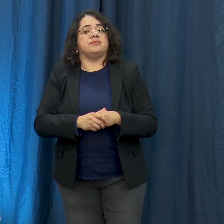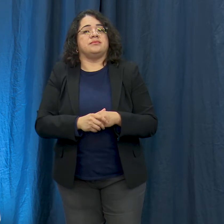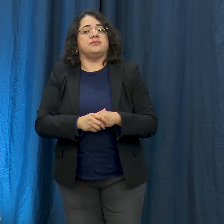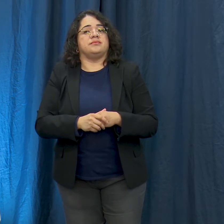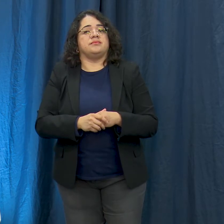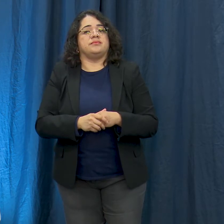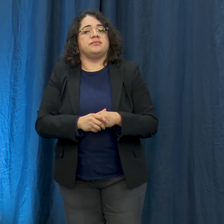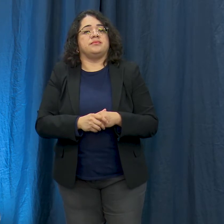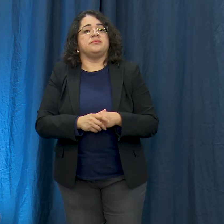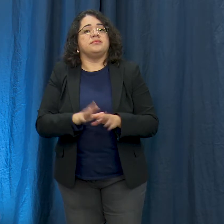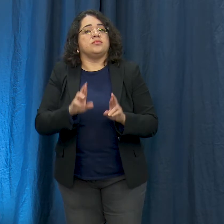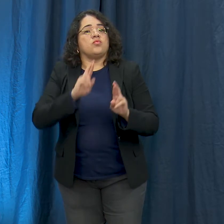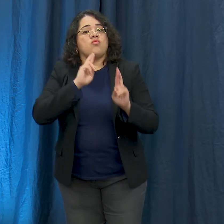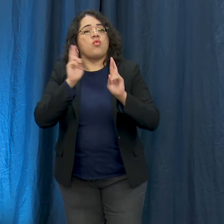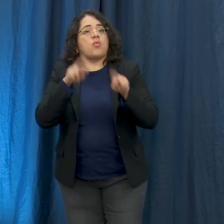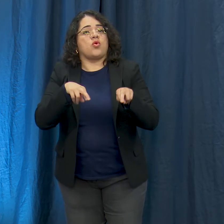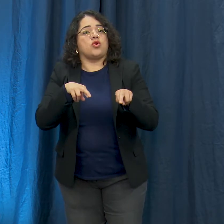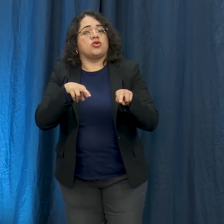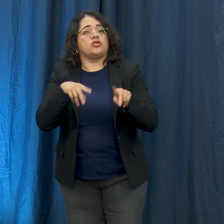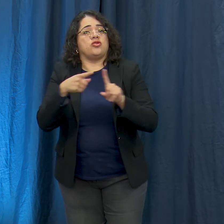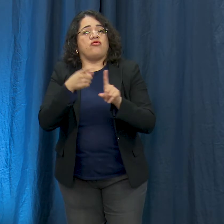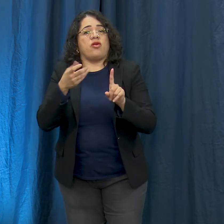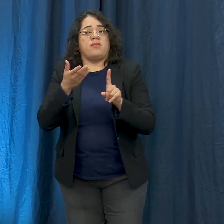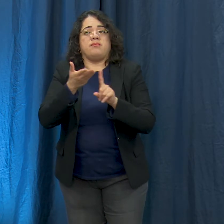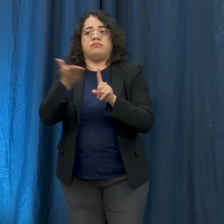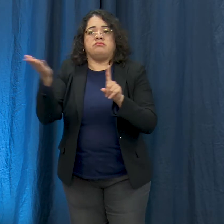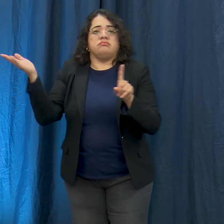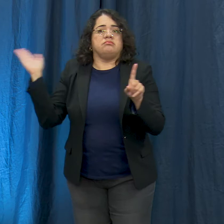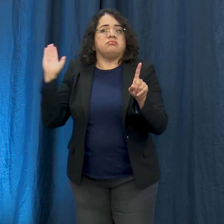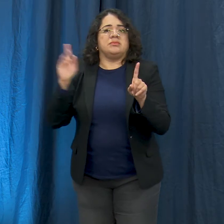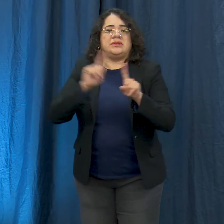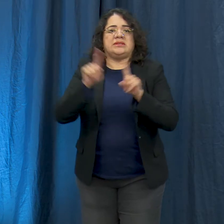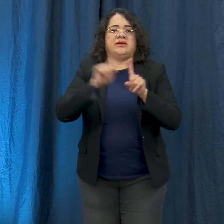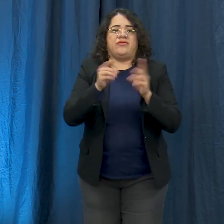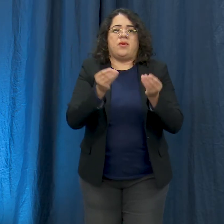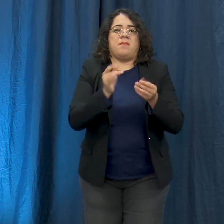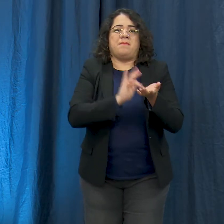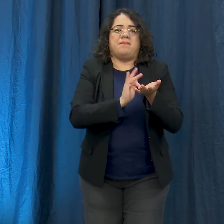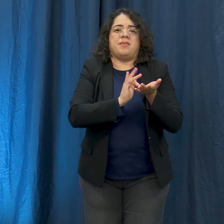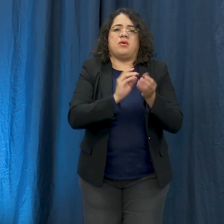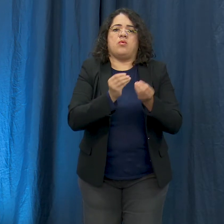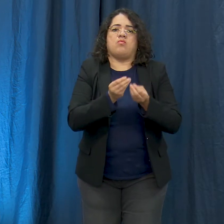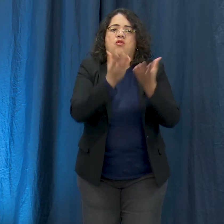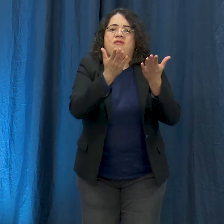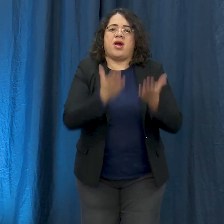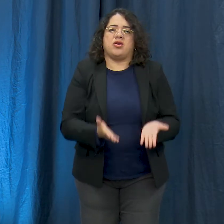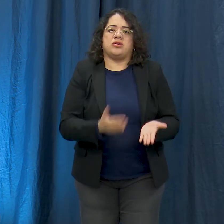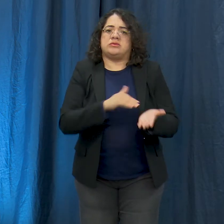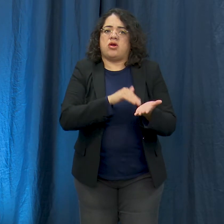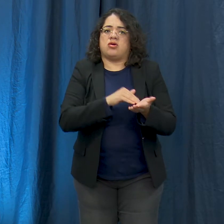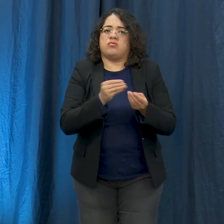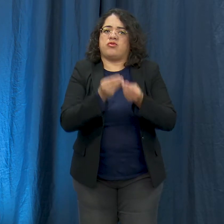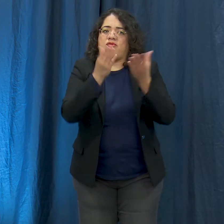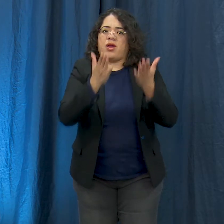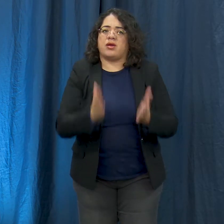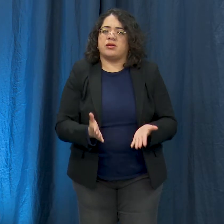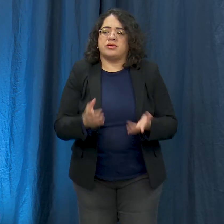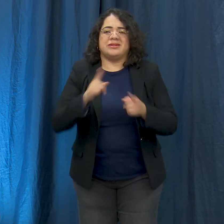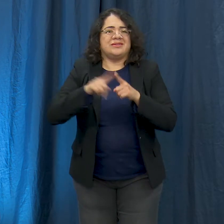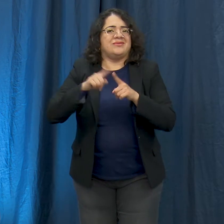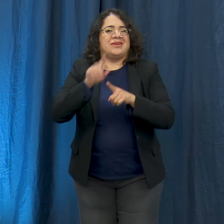reports from providers in general so the data collection in general is and this